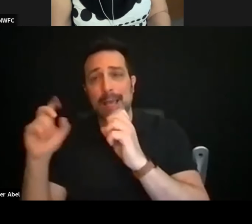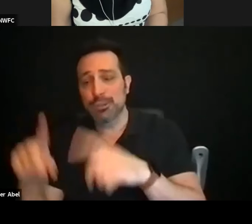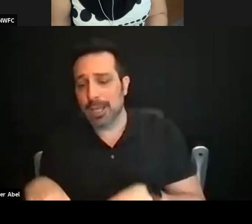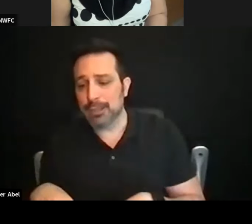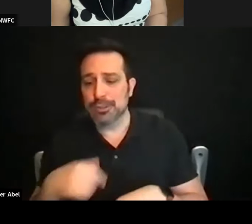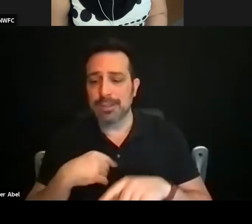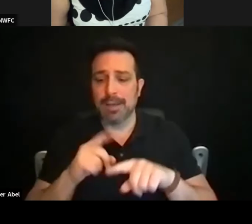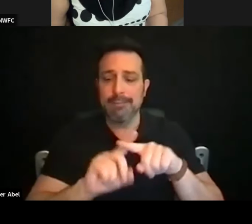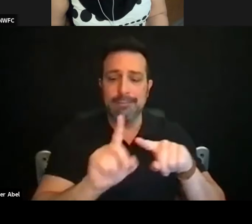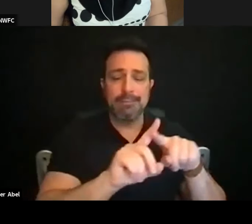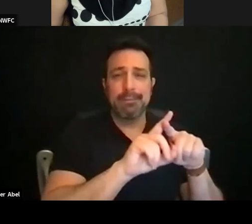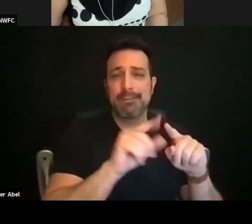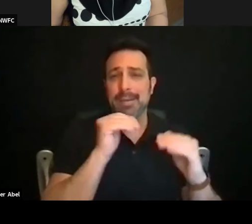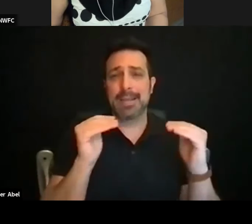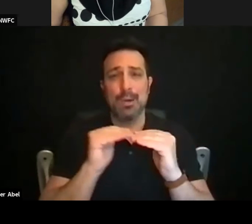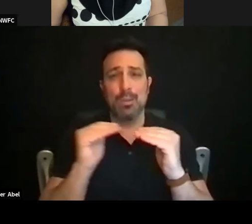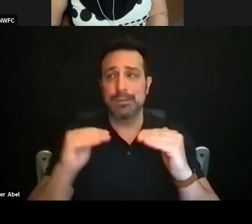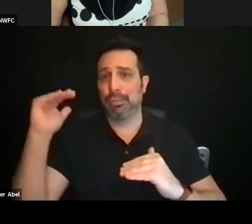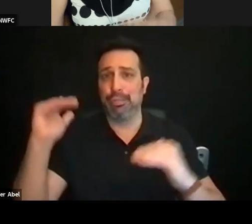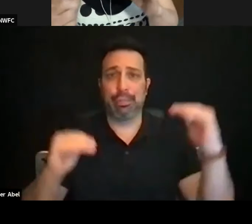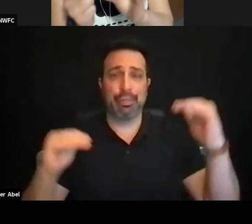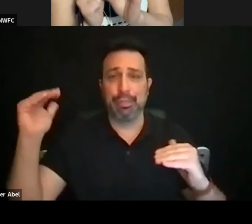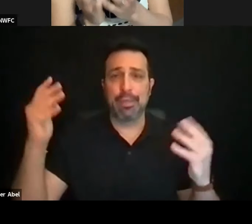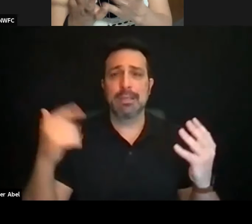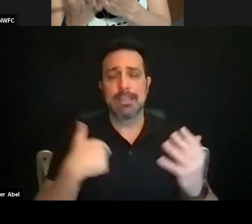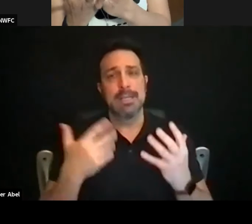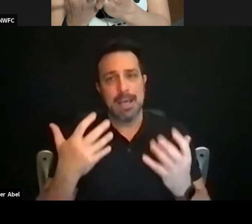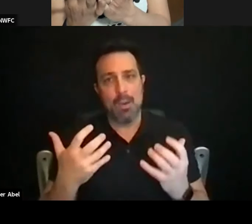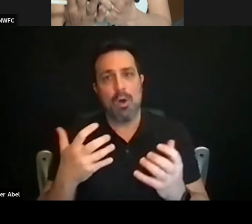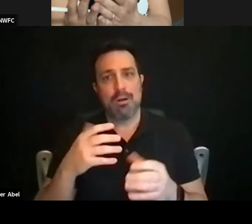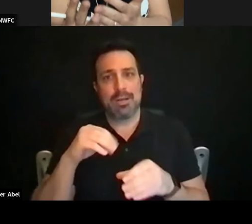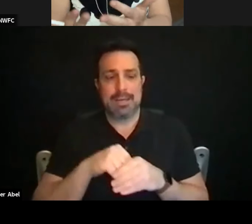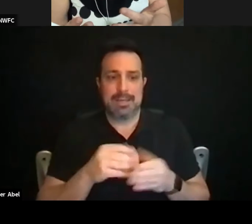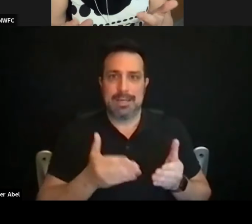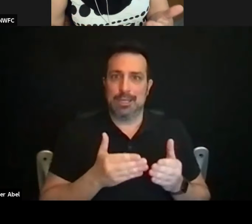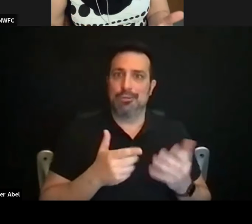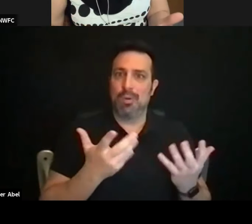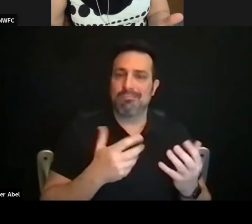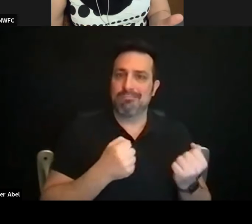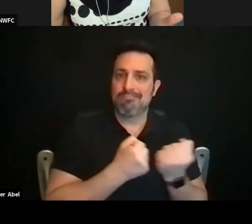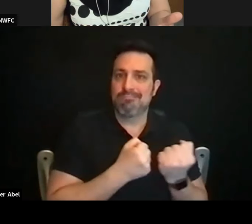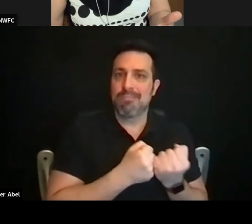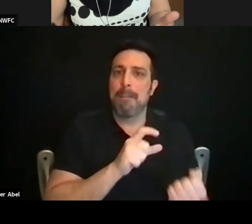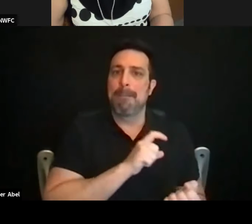lives matter is a movement for black liberation and it involves a lot of different areas,